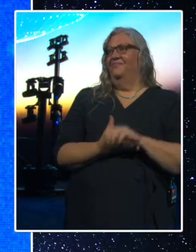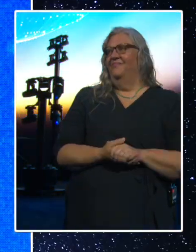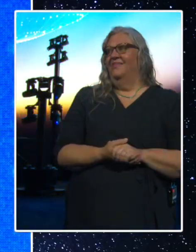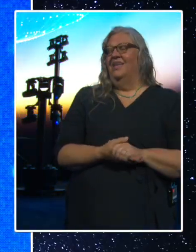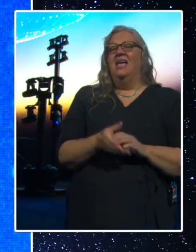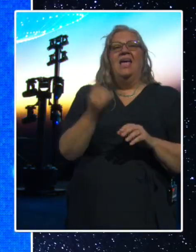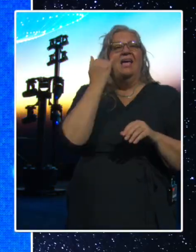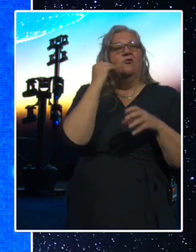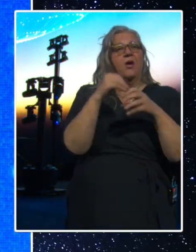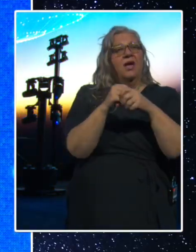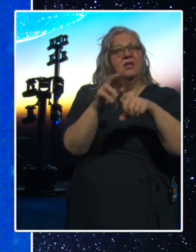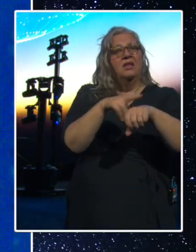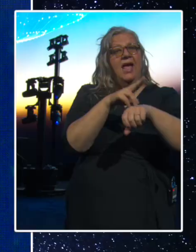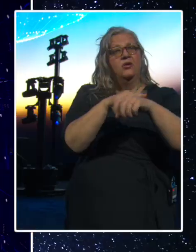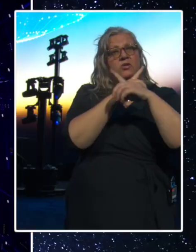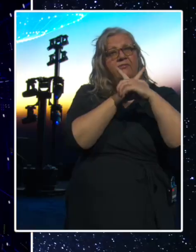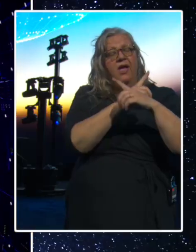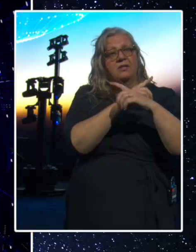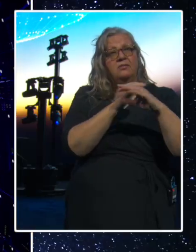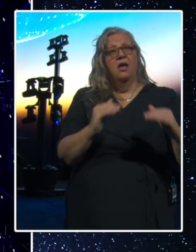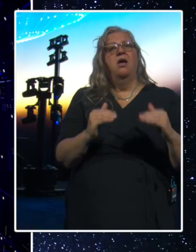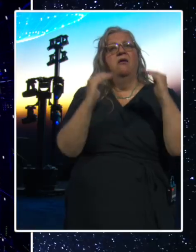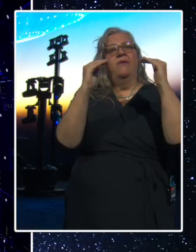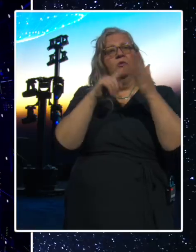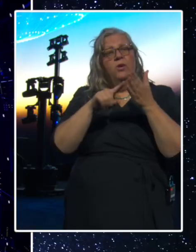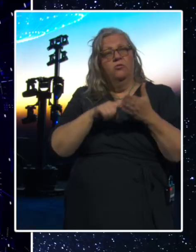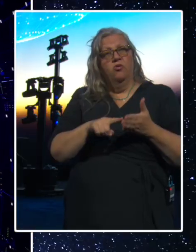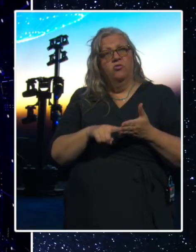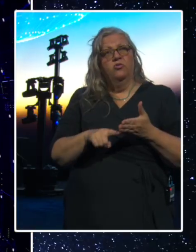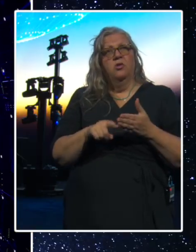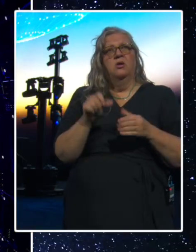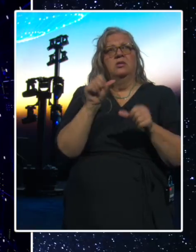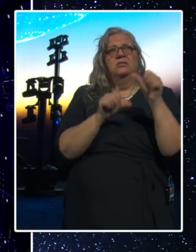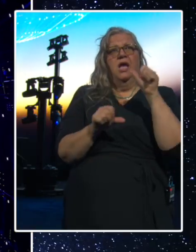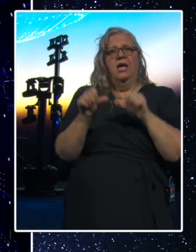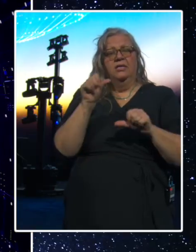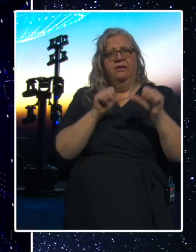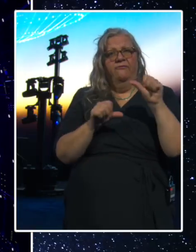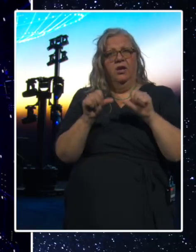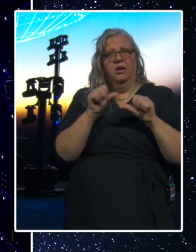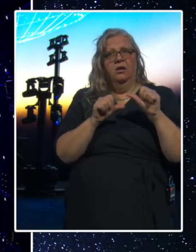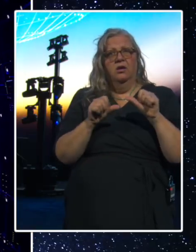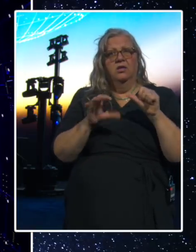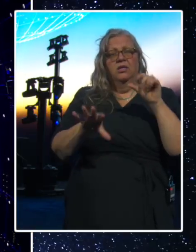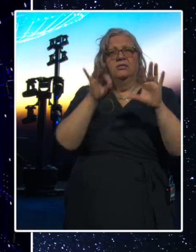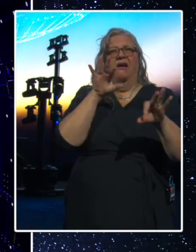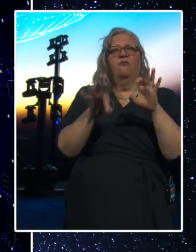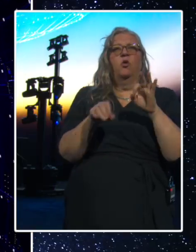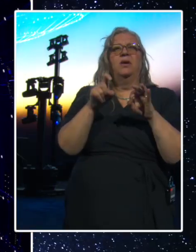If you are in a national defense, advanced research or scientific discovery,